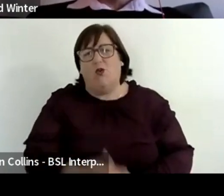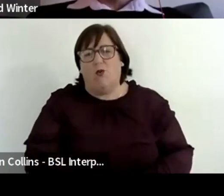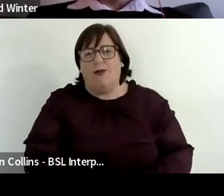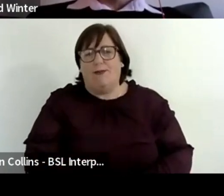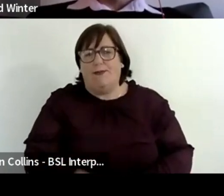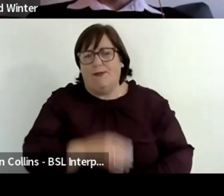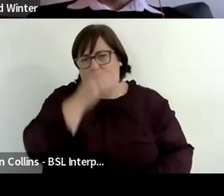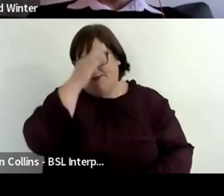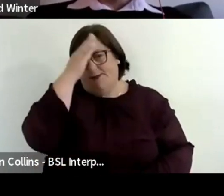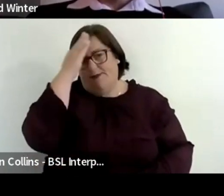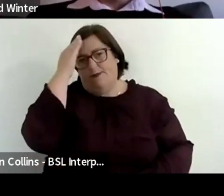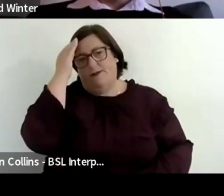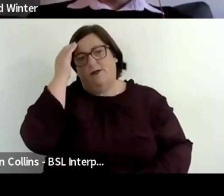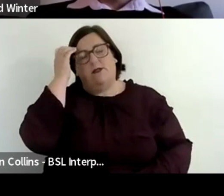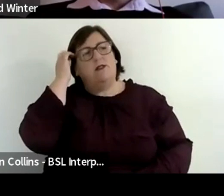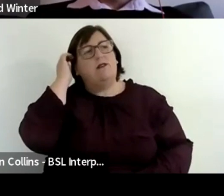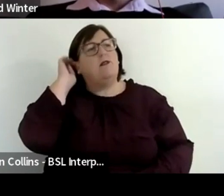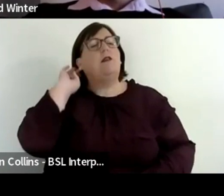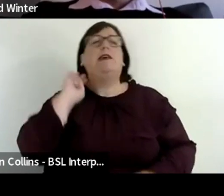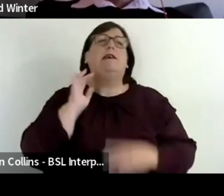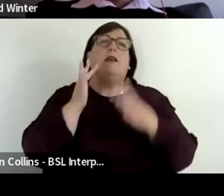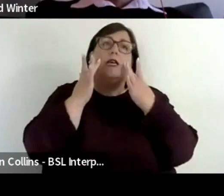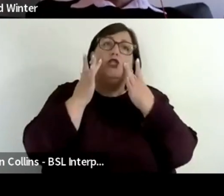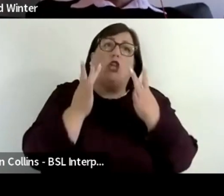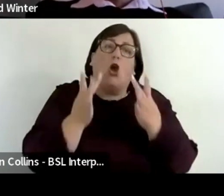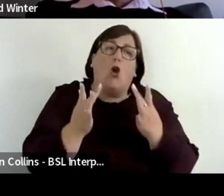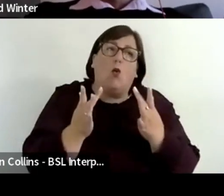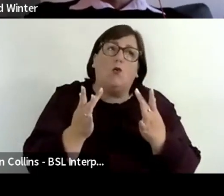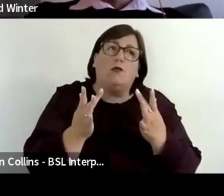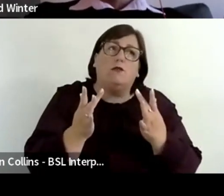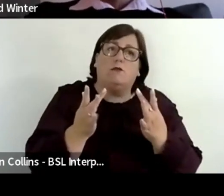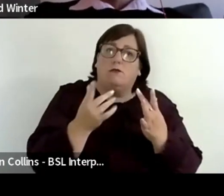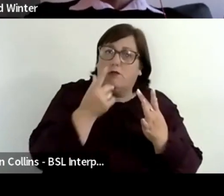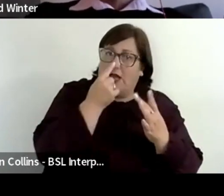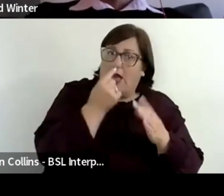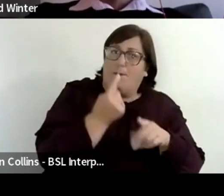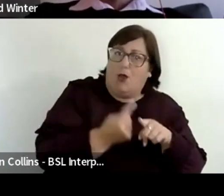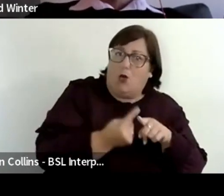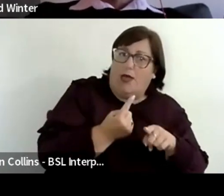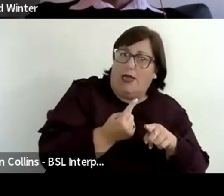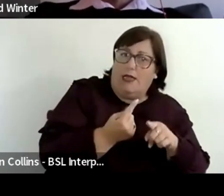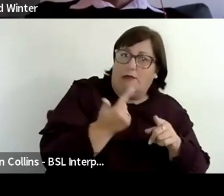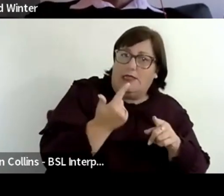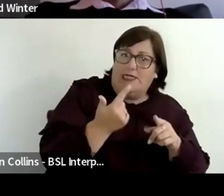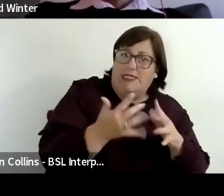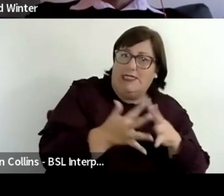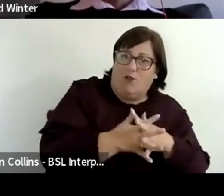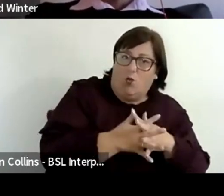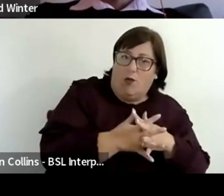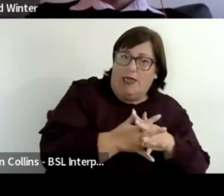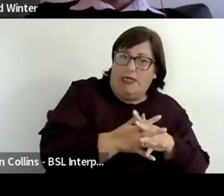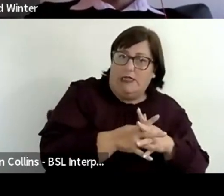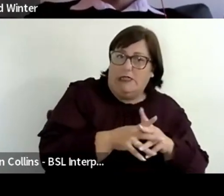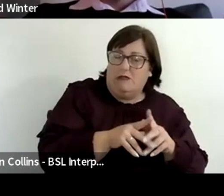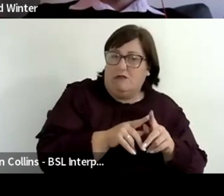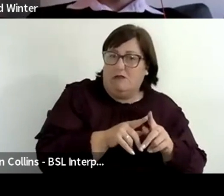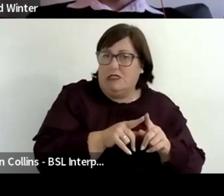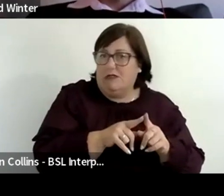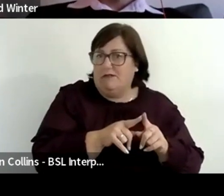So it shows it can be as quick as seven weeks as long as the other end,